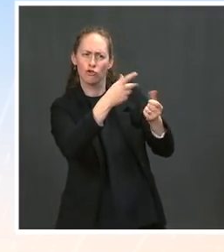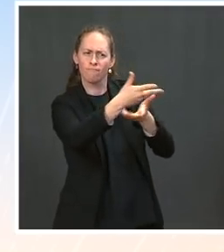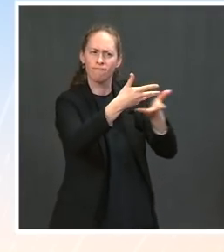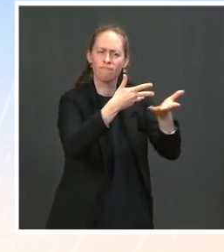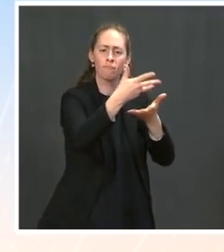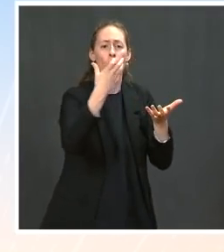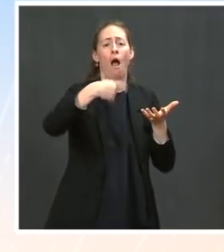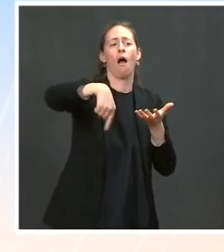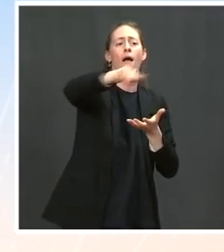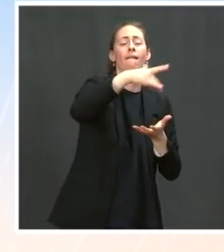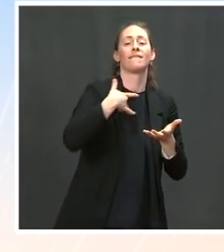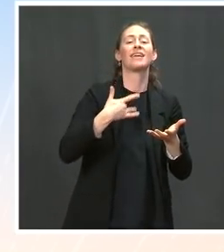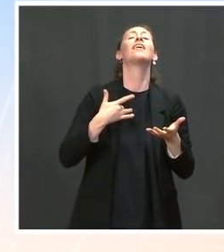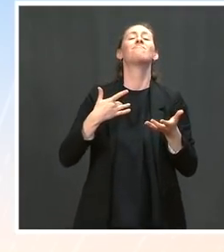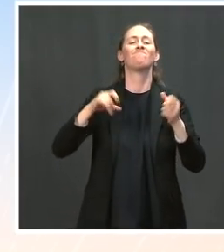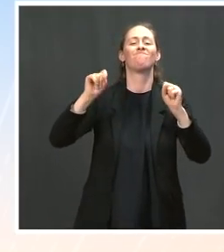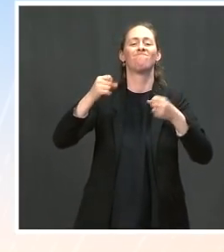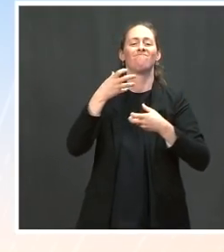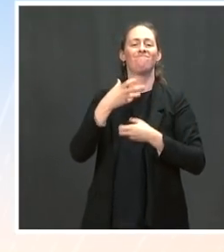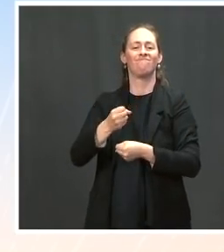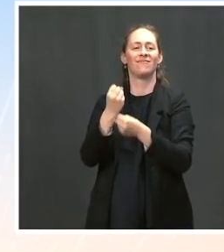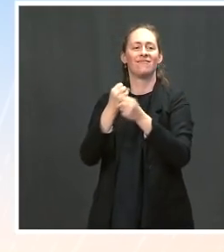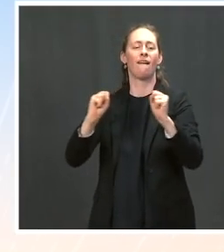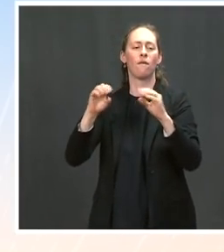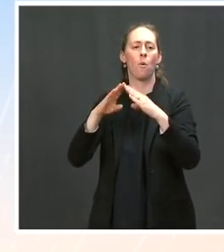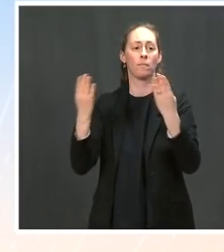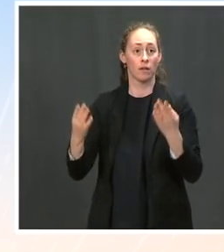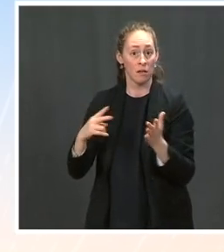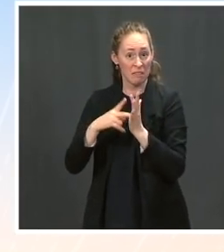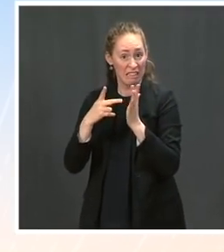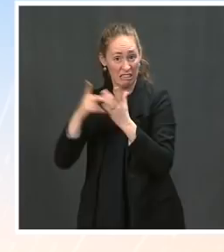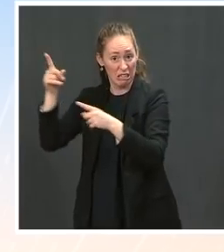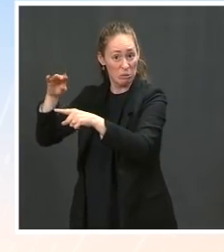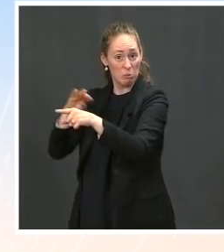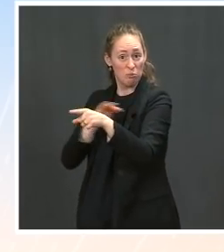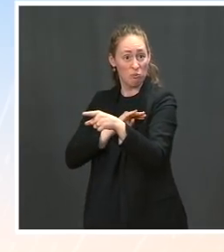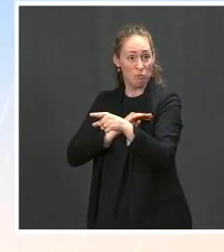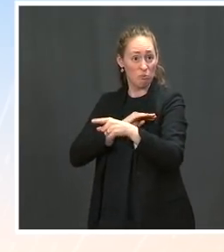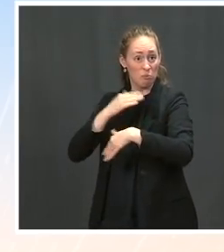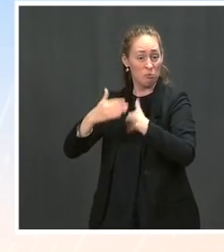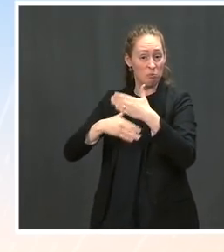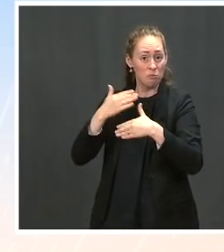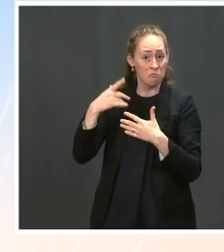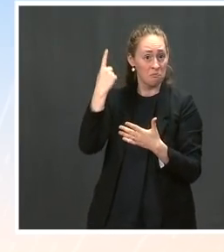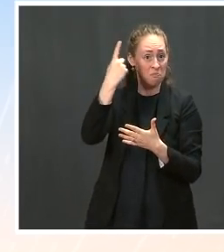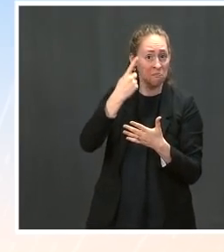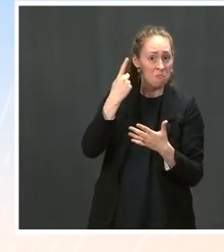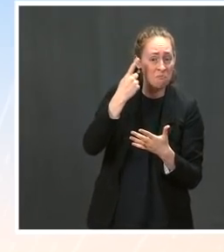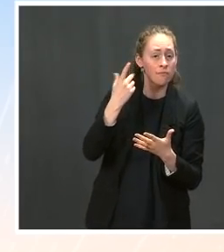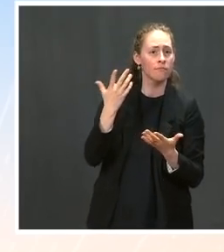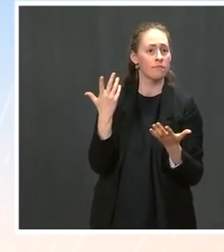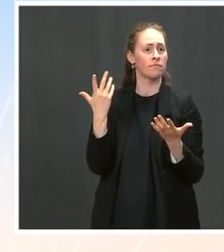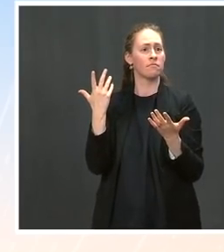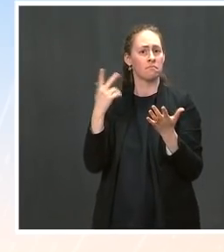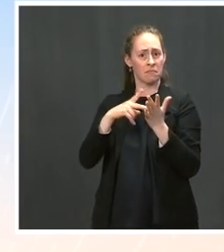The Press: You're pleased with the progress so far? To what extent are you concerned that rolling closures are going drag into the fall? This is a core promise of the President